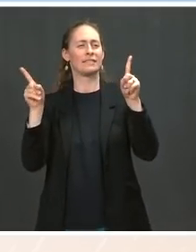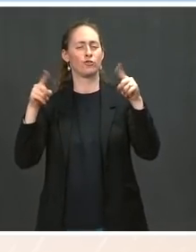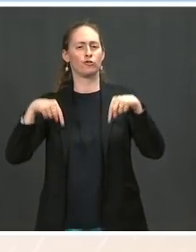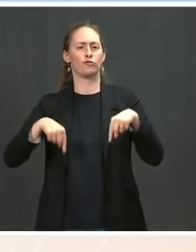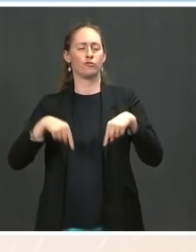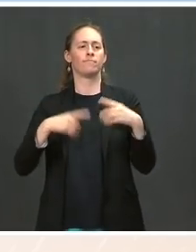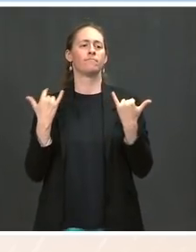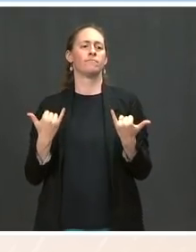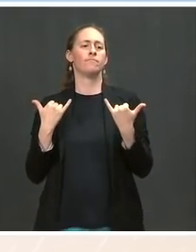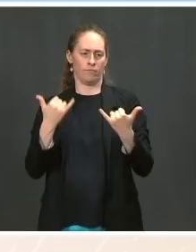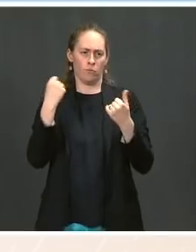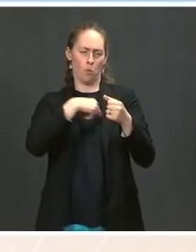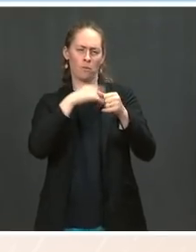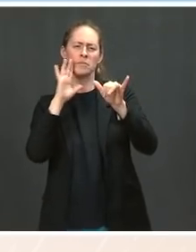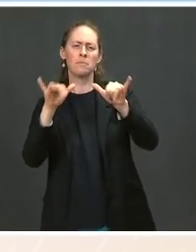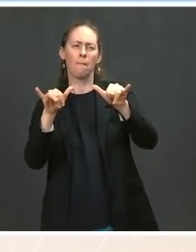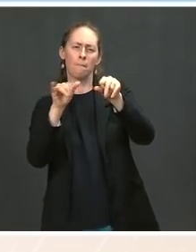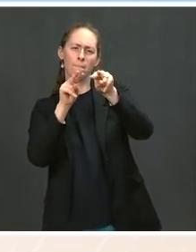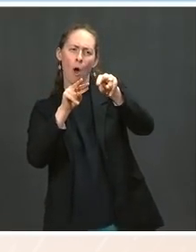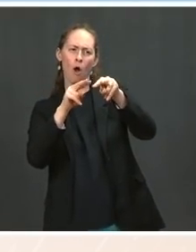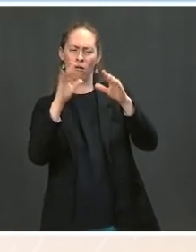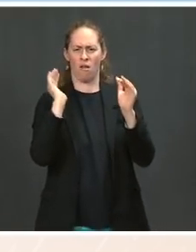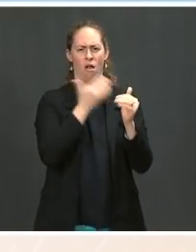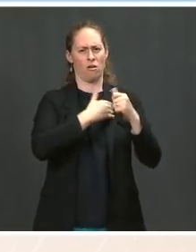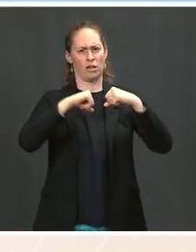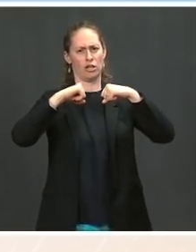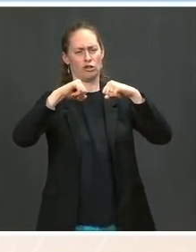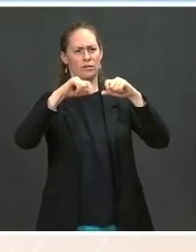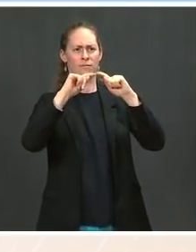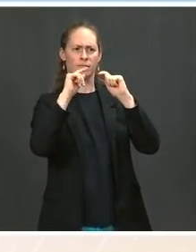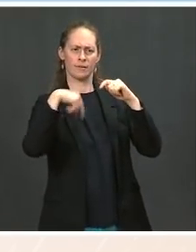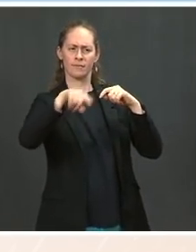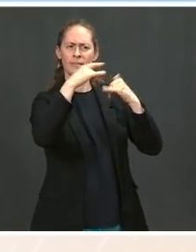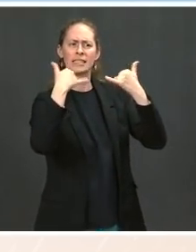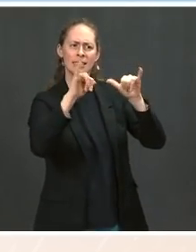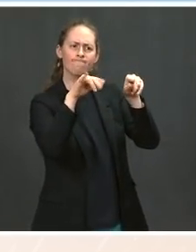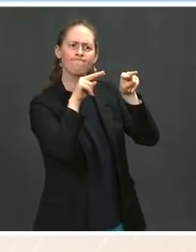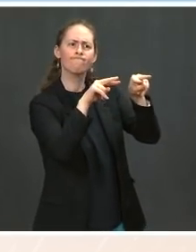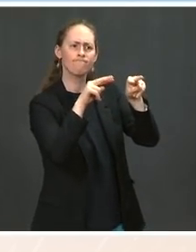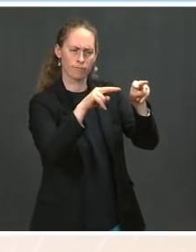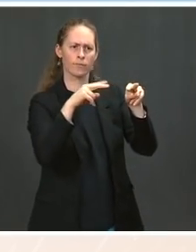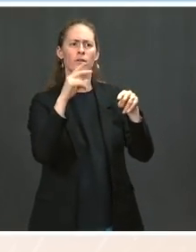our national security teams, in partnership with our NATO Allies and partners in the region.